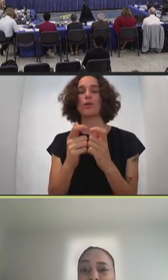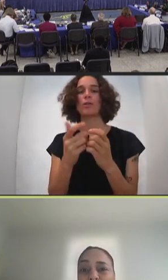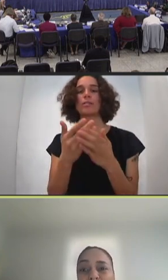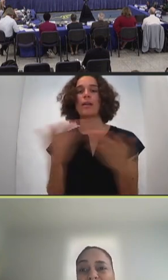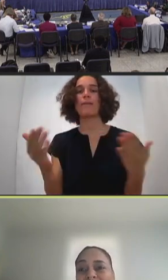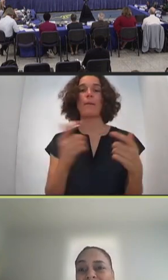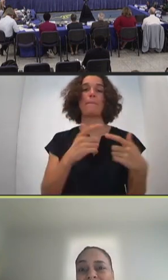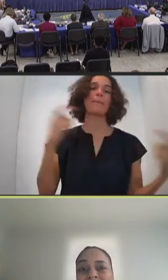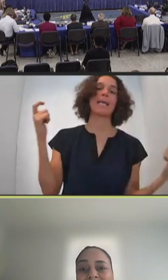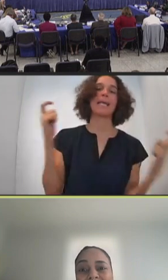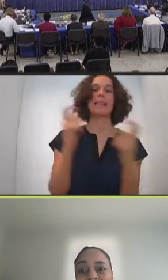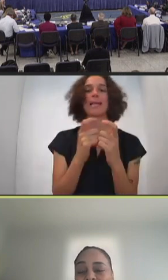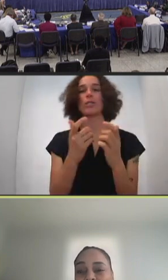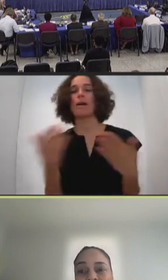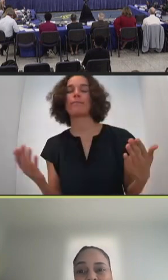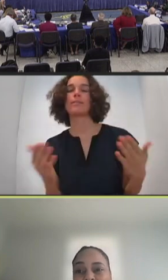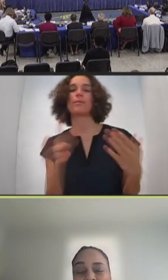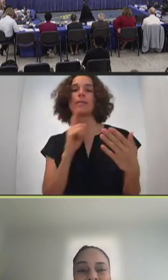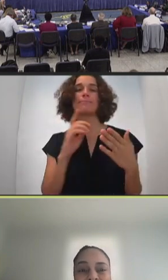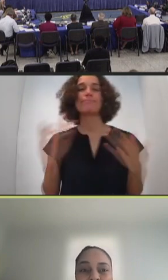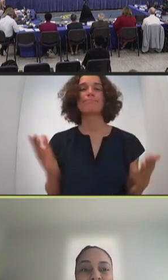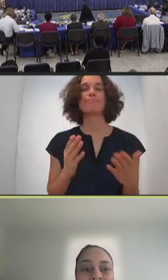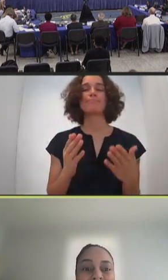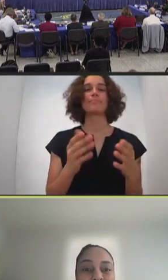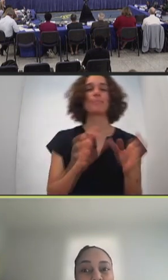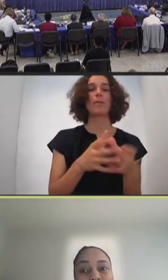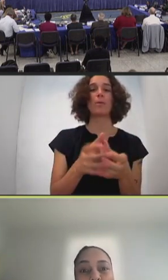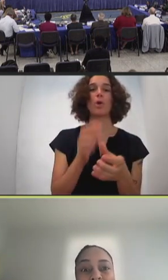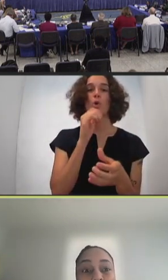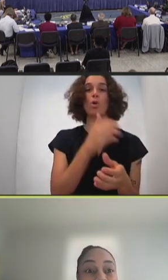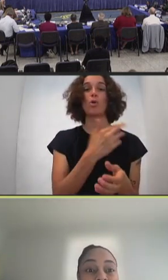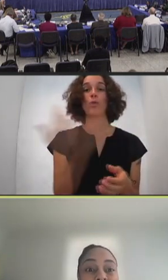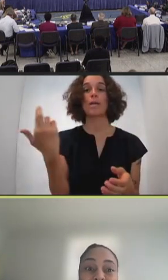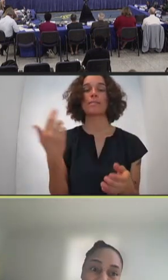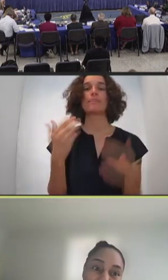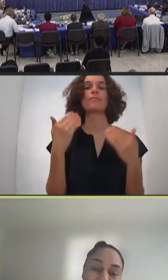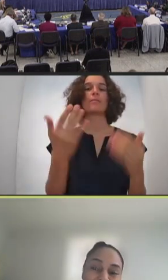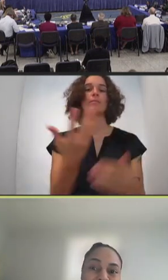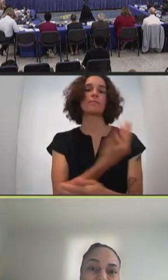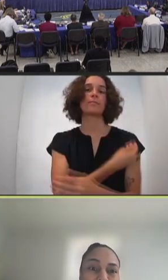groups to get the vaccine, because you need to enjoy more of the big little stuff, right? Like